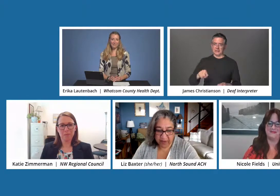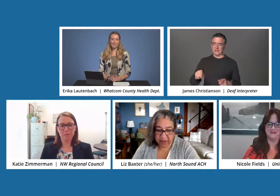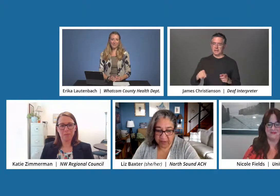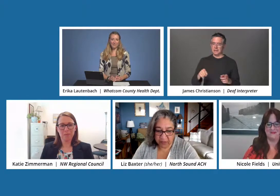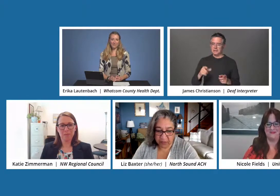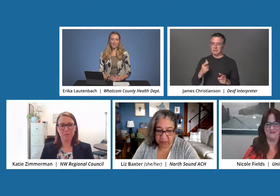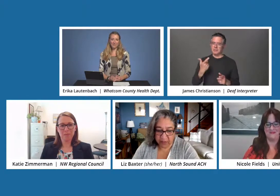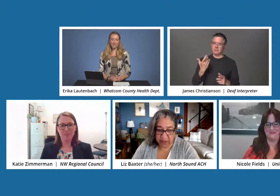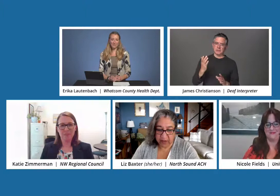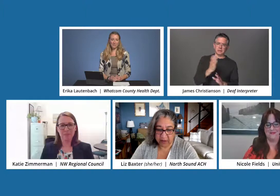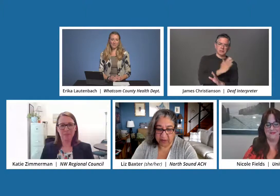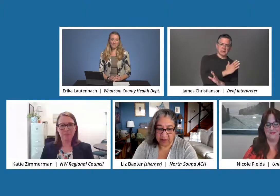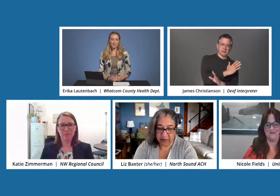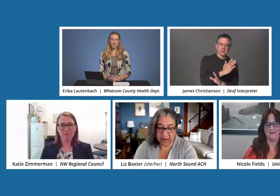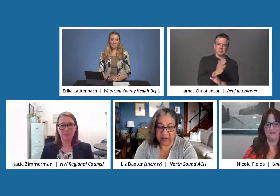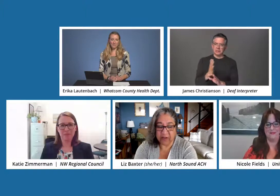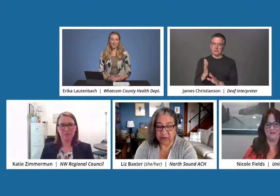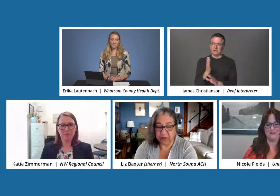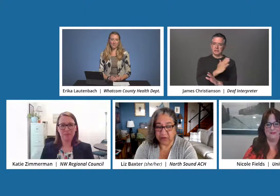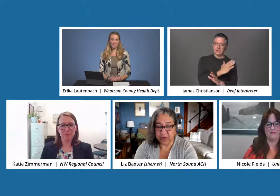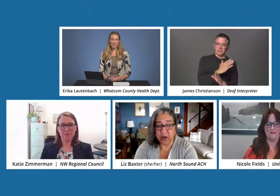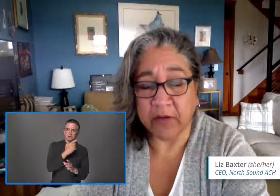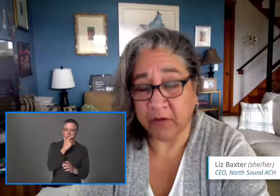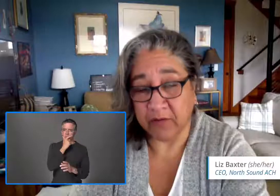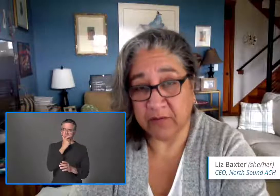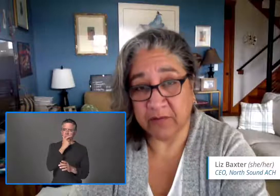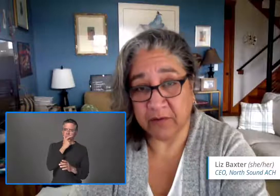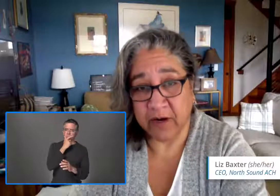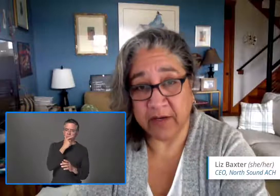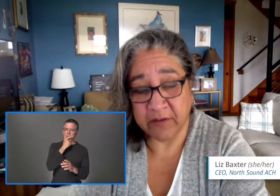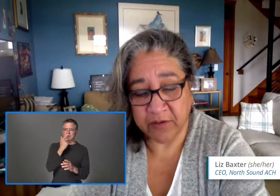I think that it's really easy to lose trust, right?